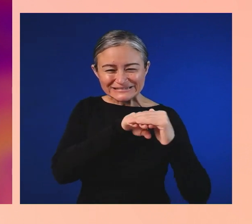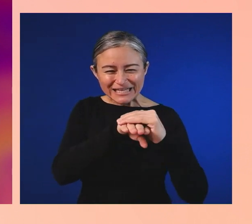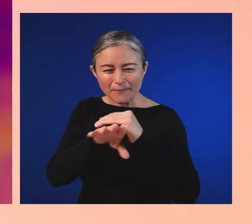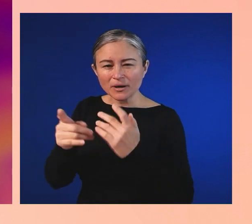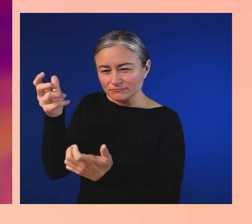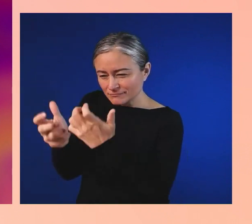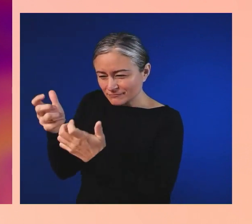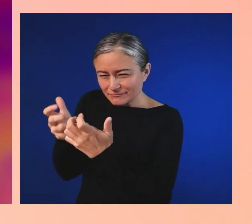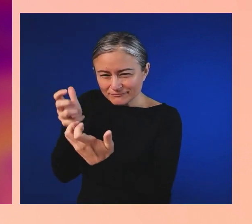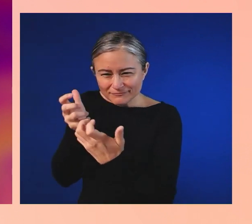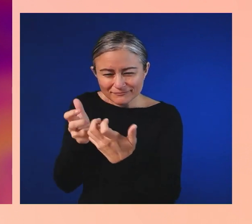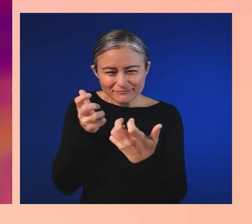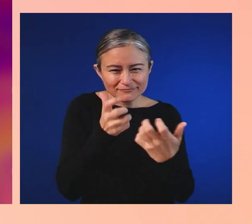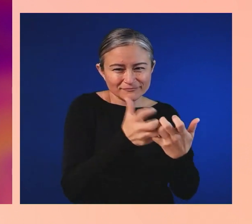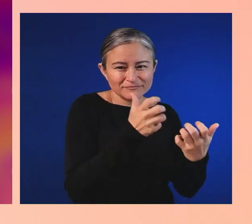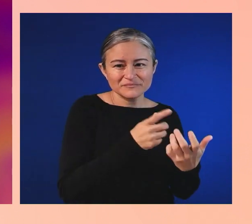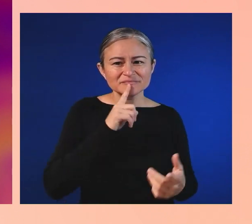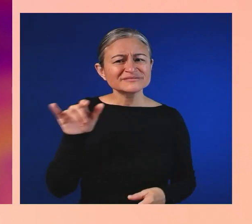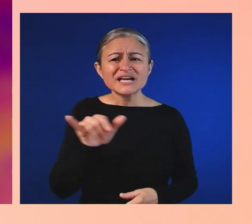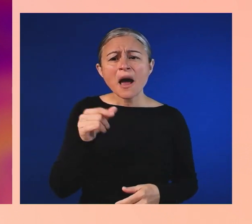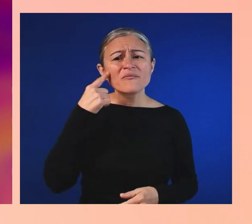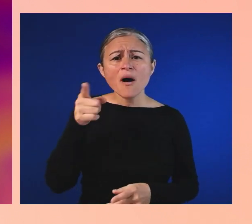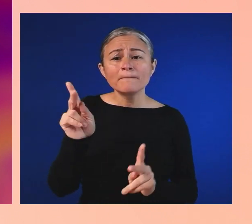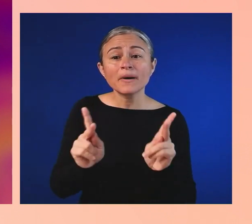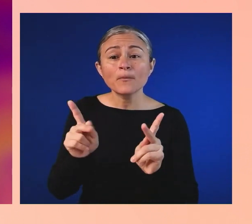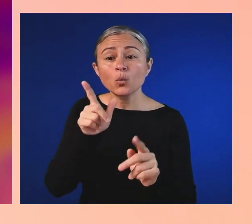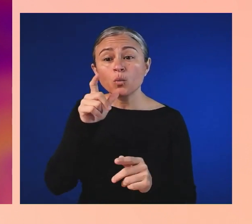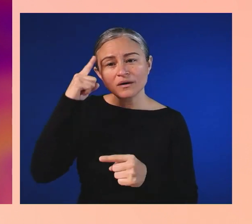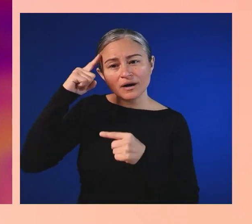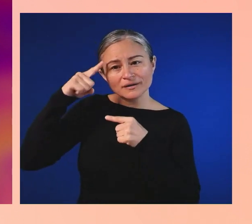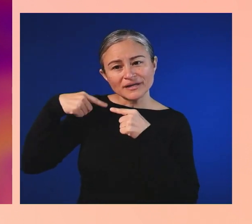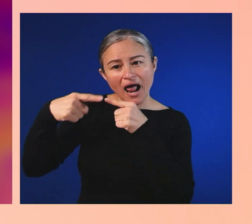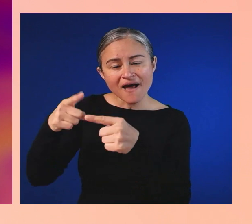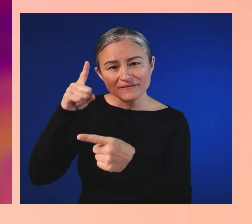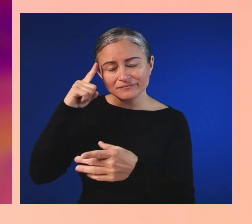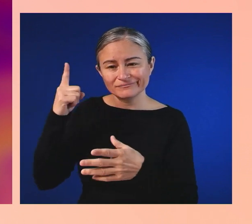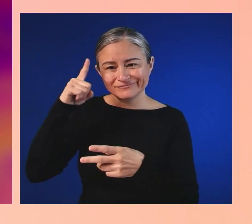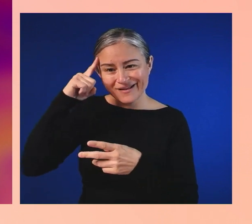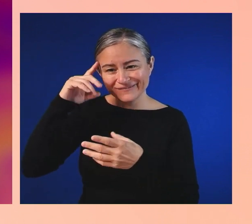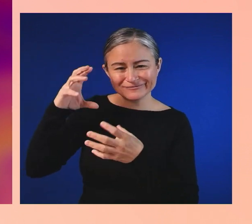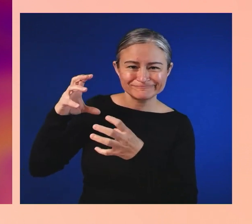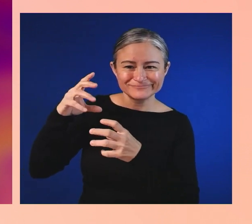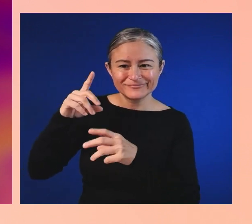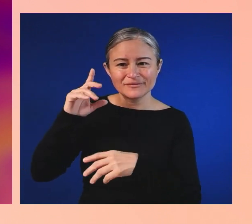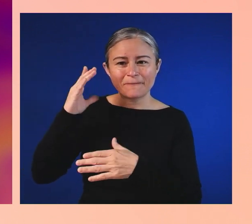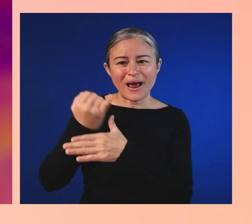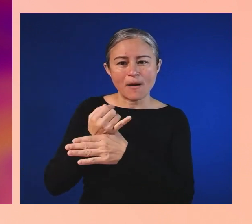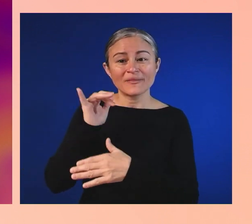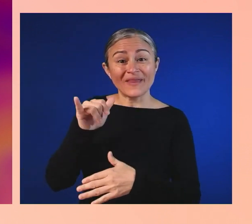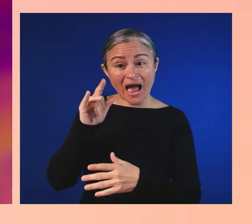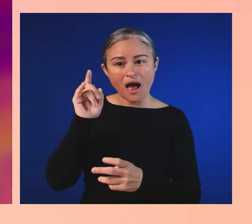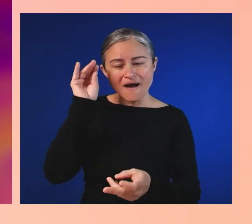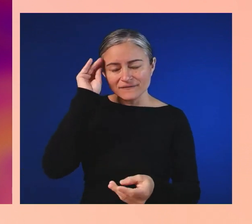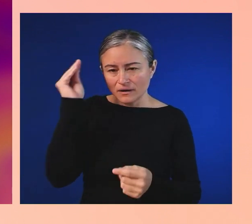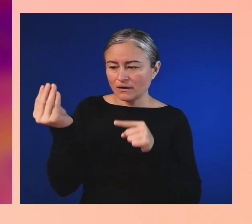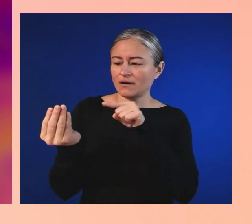If you can really hold that to your heart and really think about that, I think you'll do an incredible job in design.